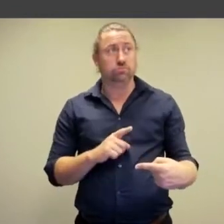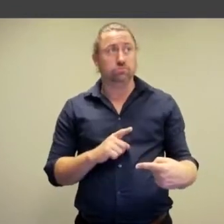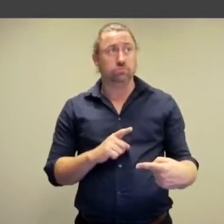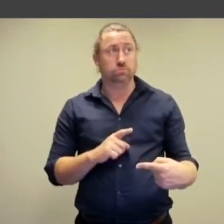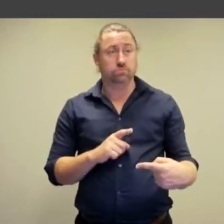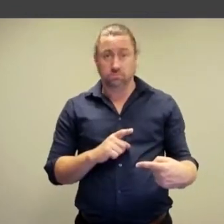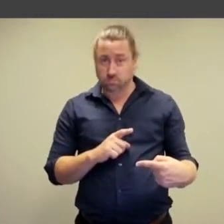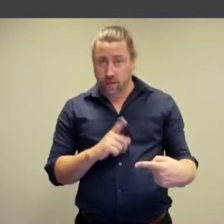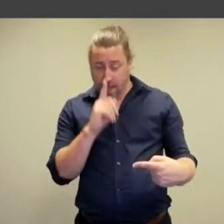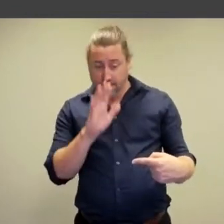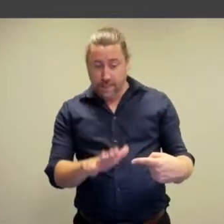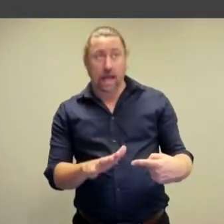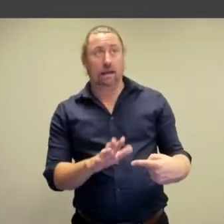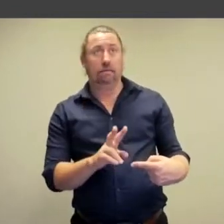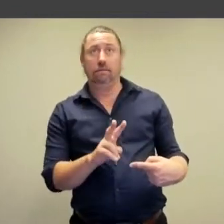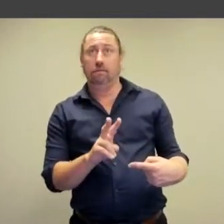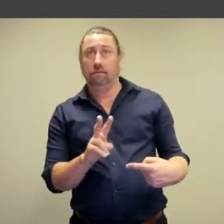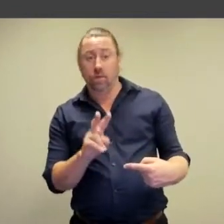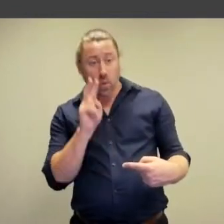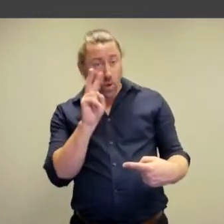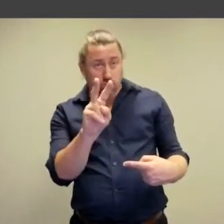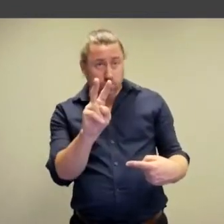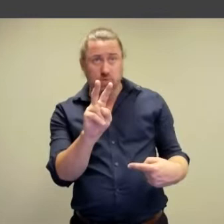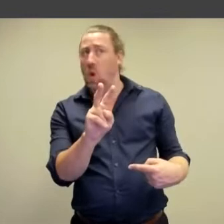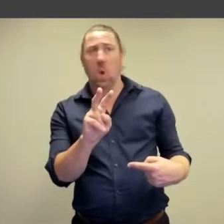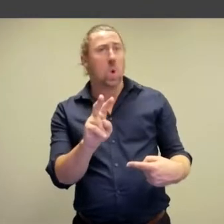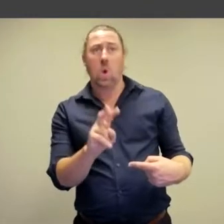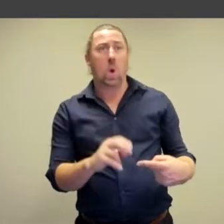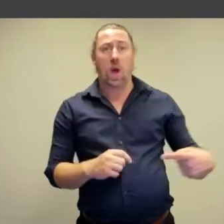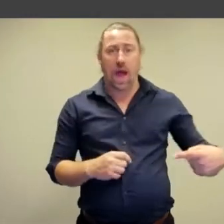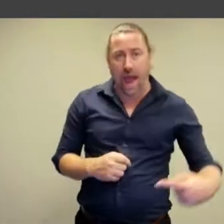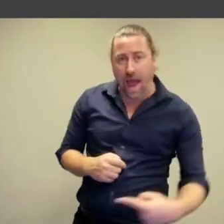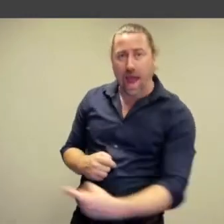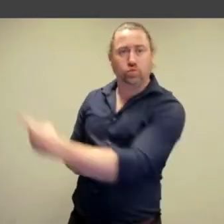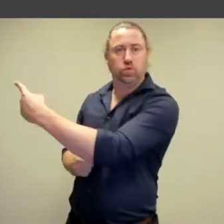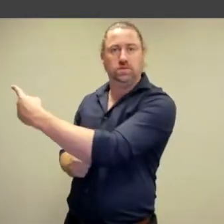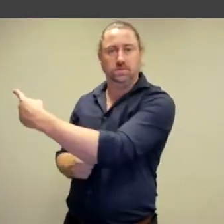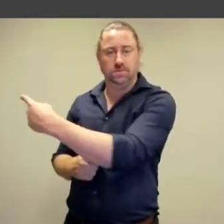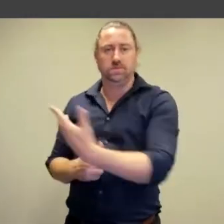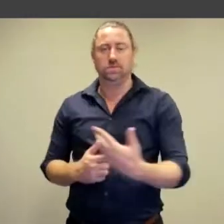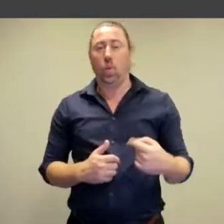choose to stay and watch it